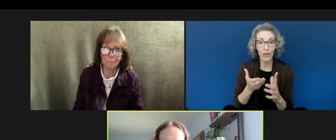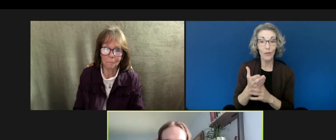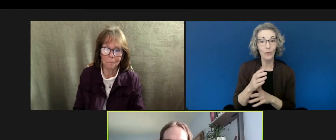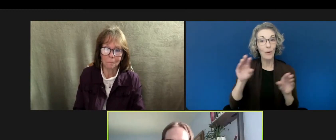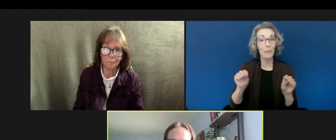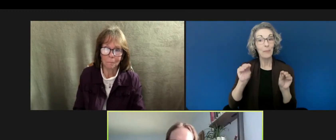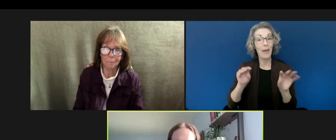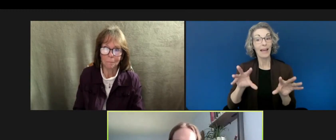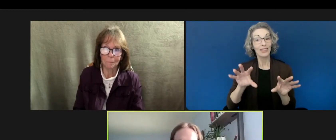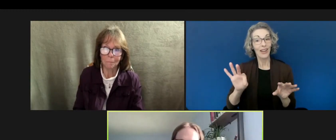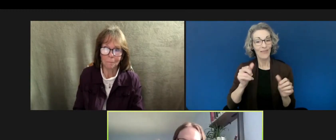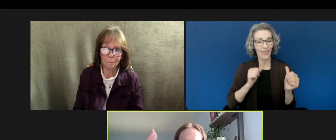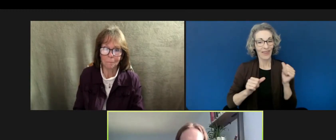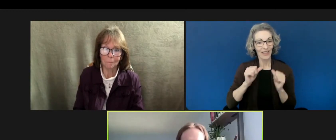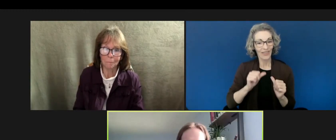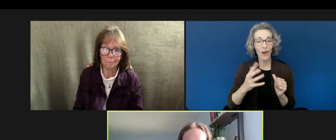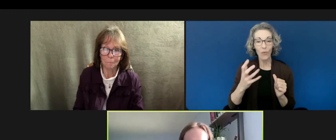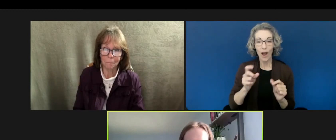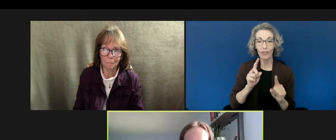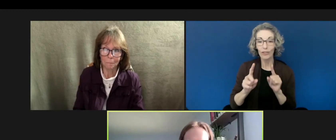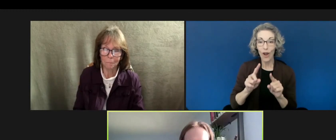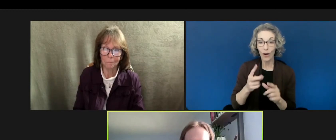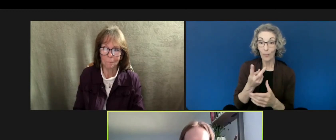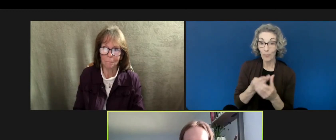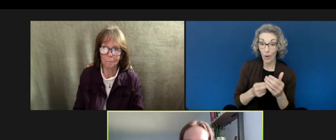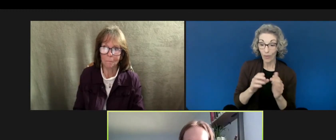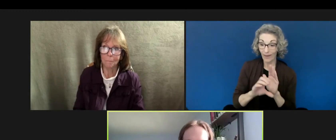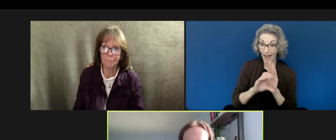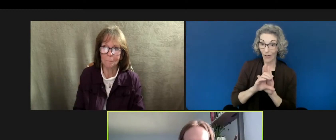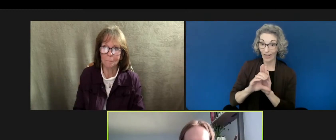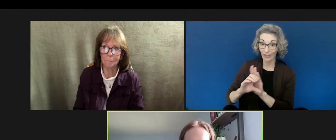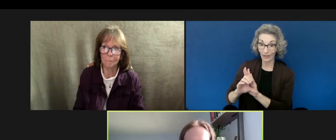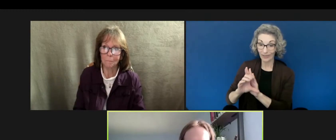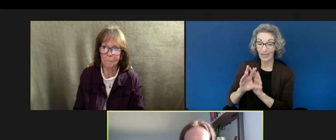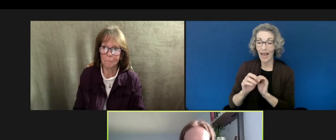To talk to both of these characters and hear from them, from their perspectives of